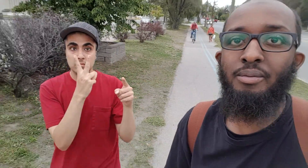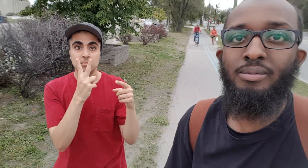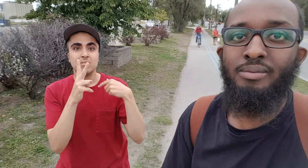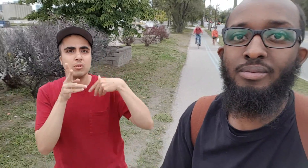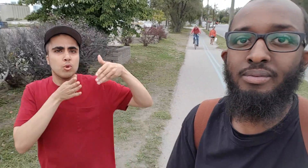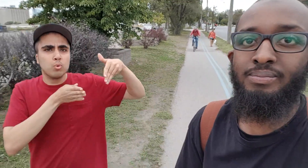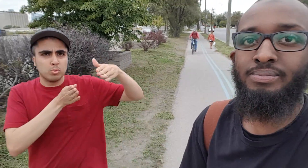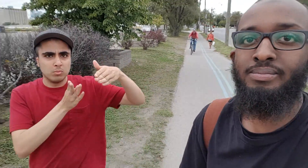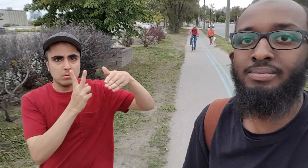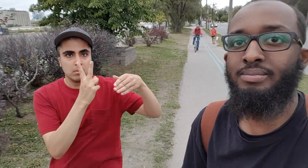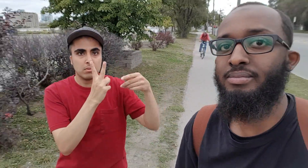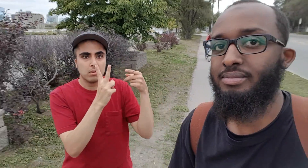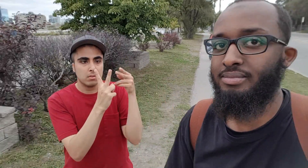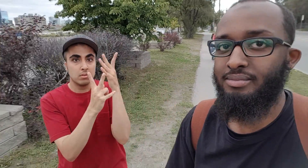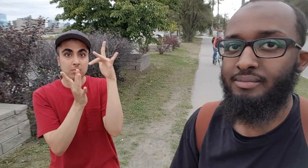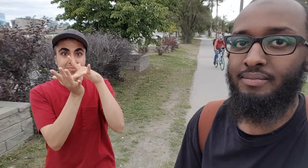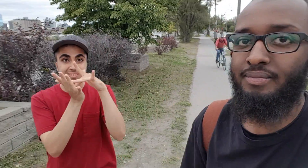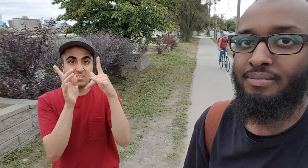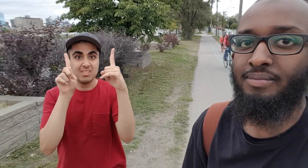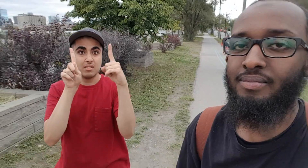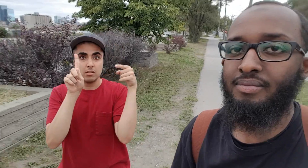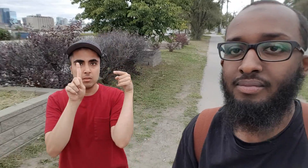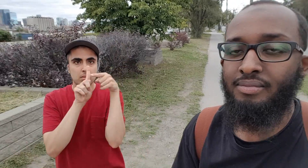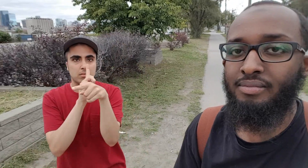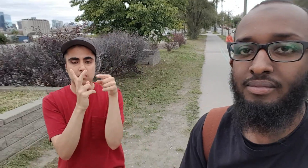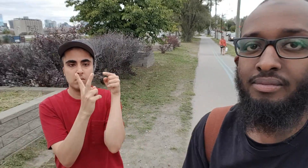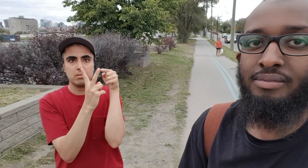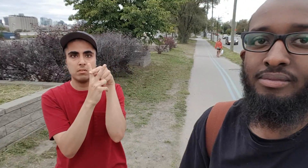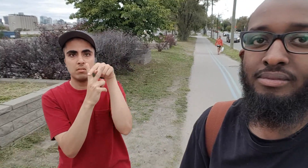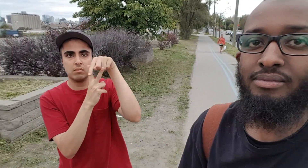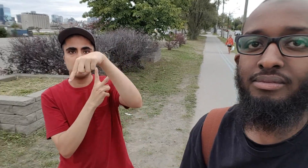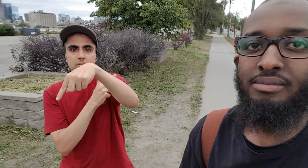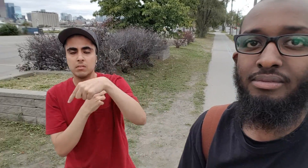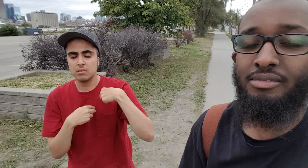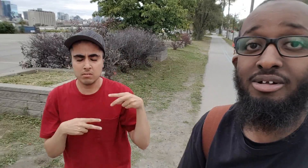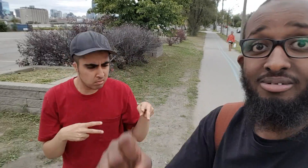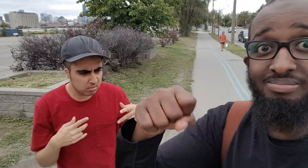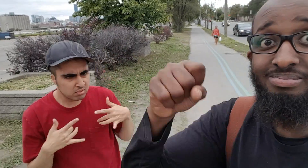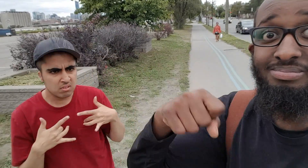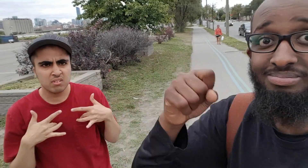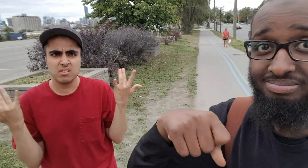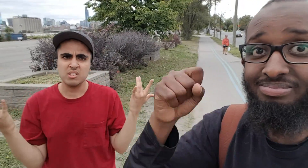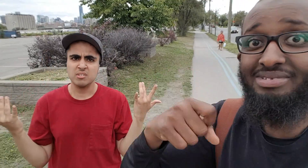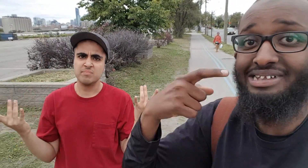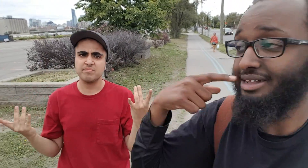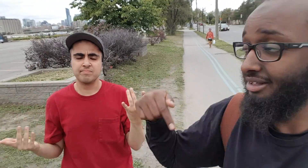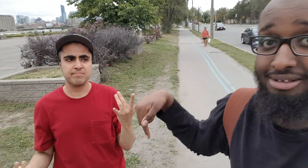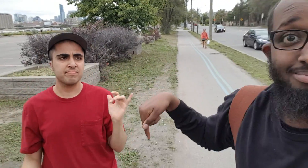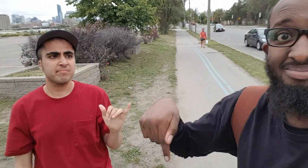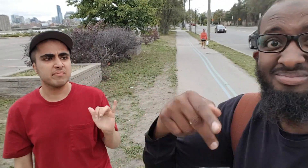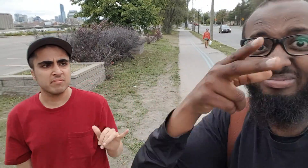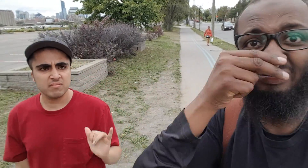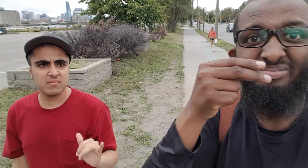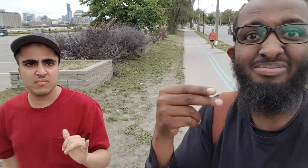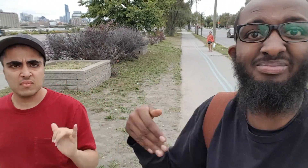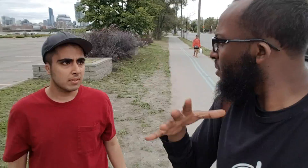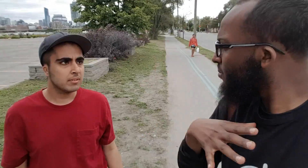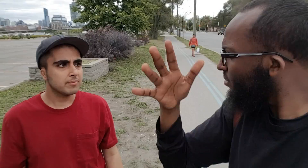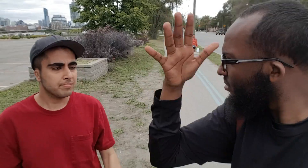There are two lanes. Someone passed us in the middle. What's going on? Yeah, I agree. So close to us. A woman or man?